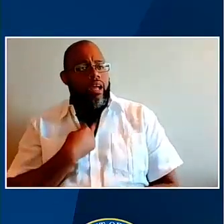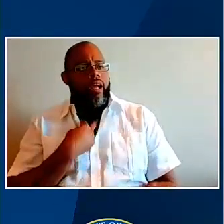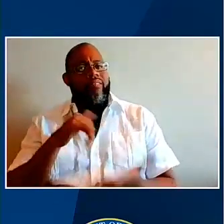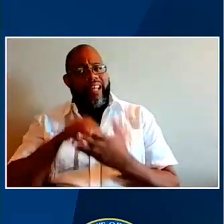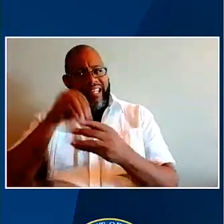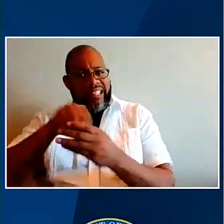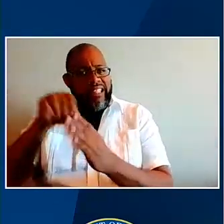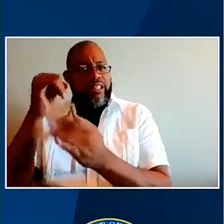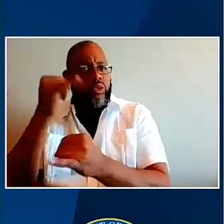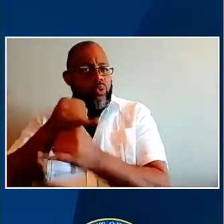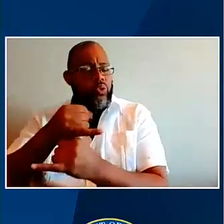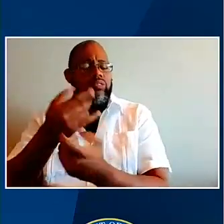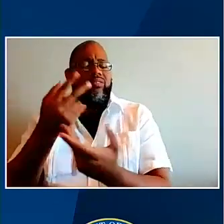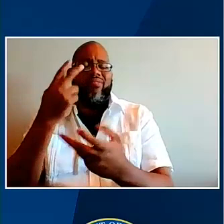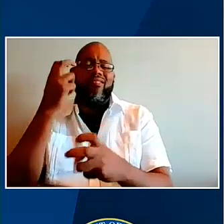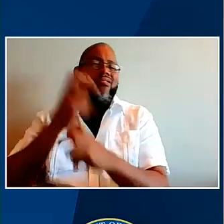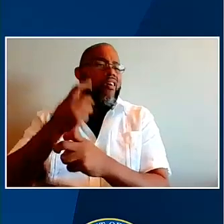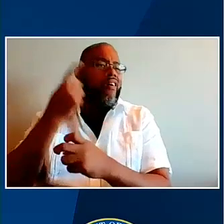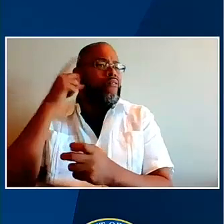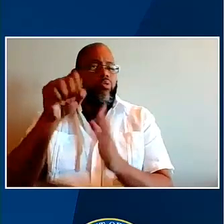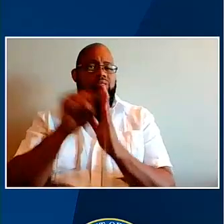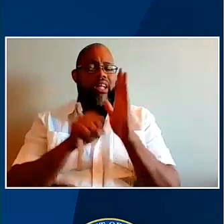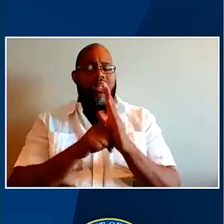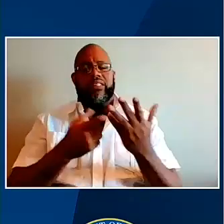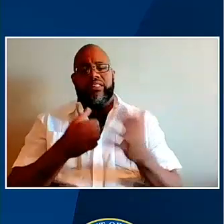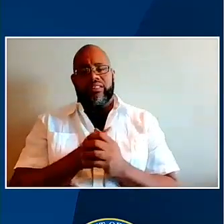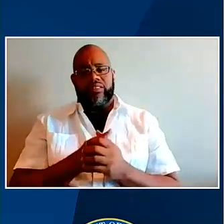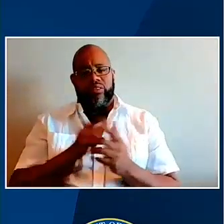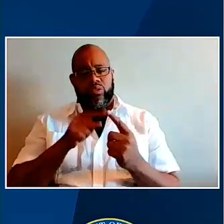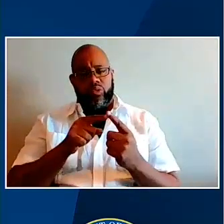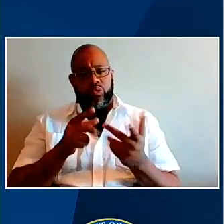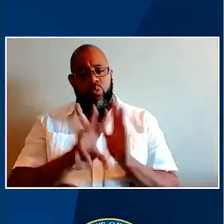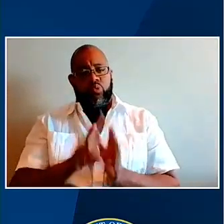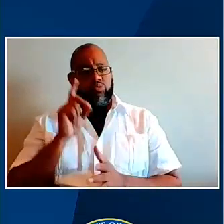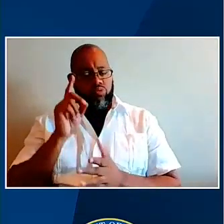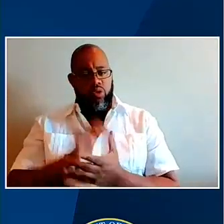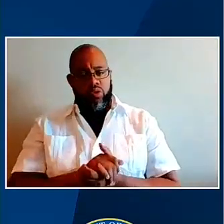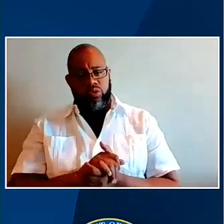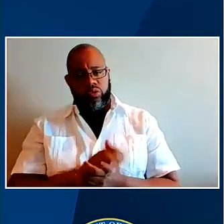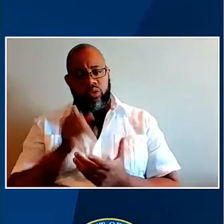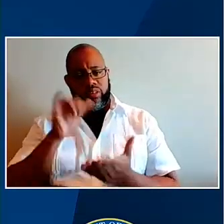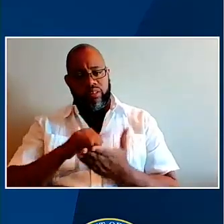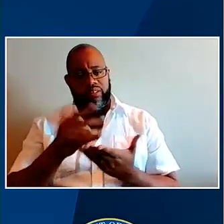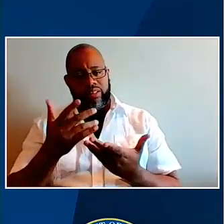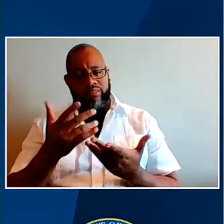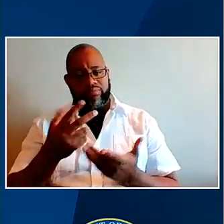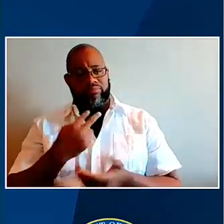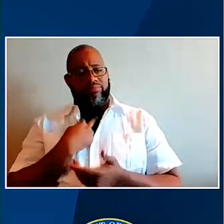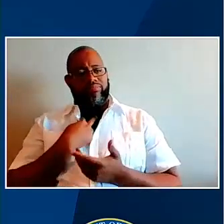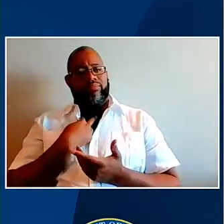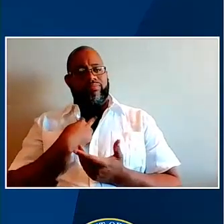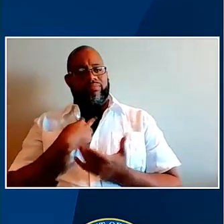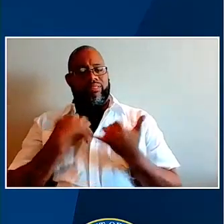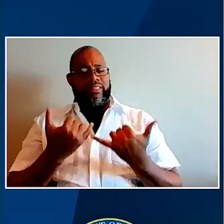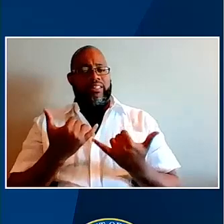So it makes it very hard for states to withdraw. And so they're kind of hamstrung at this point into staying in NC-SARA